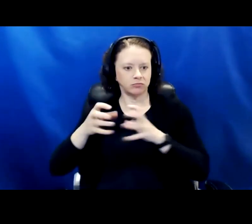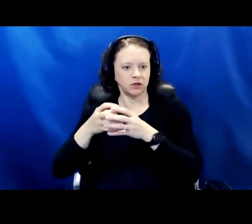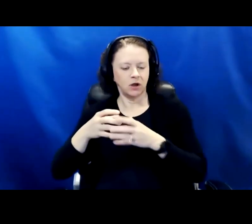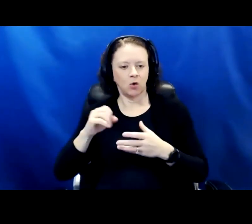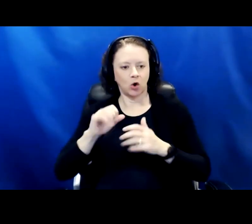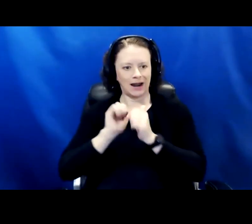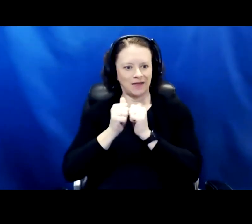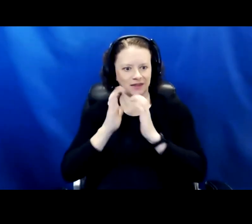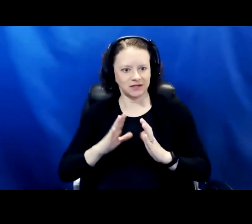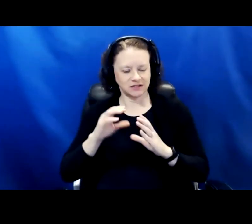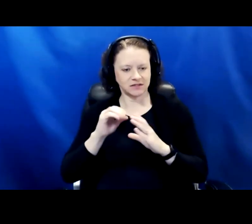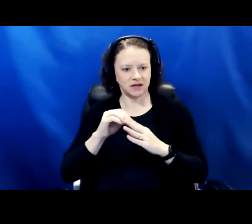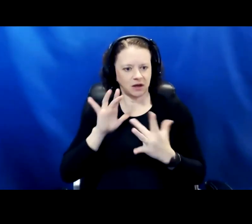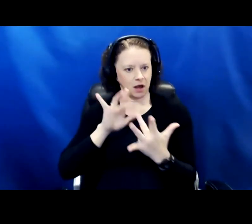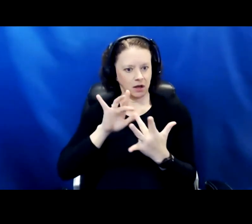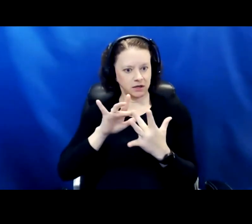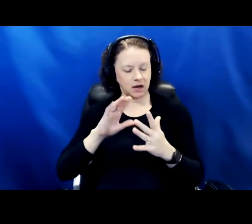in contact sports or faculty?